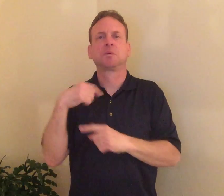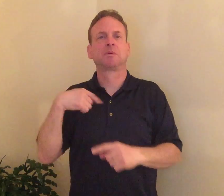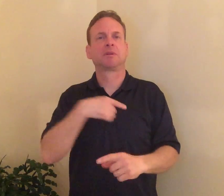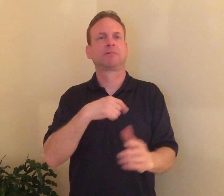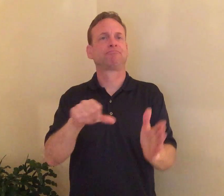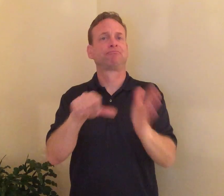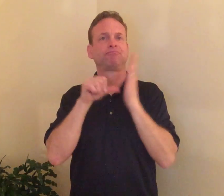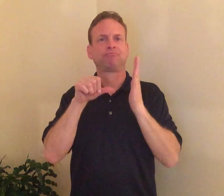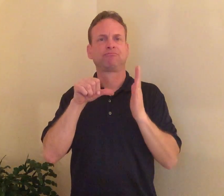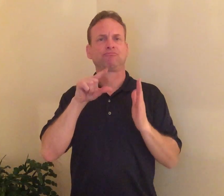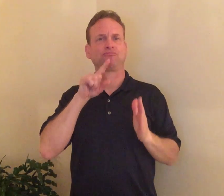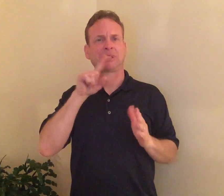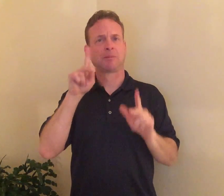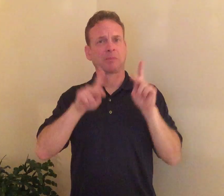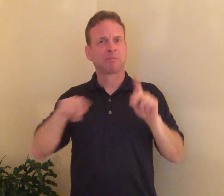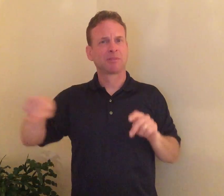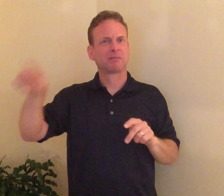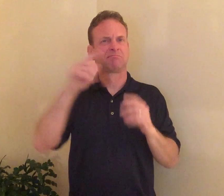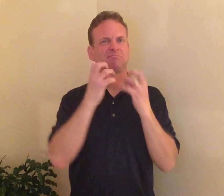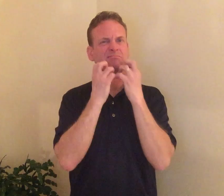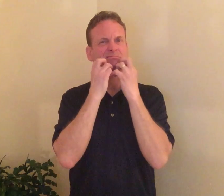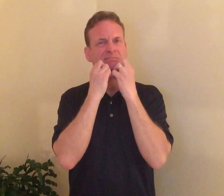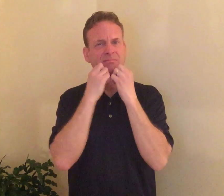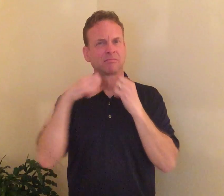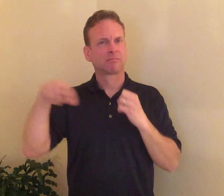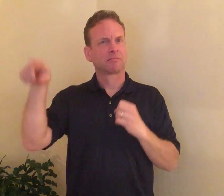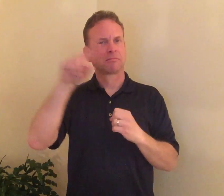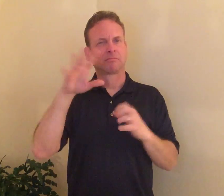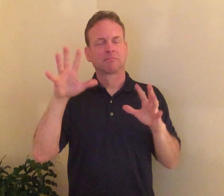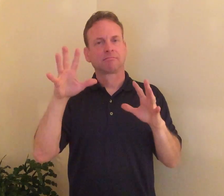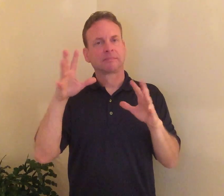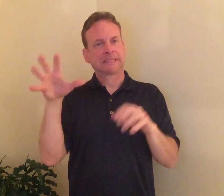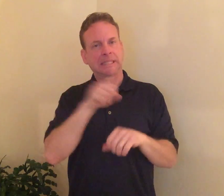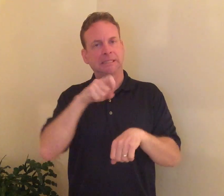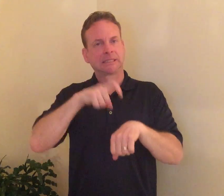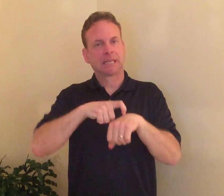We were impressed by how much people cared about participating, how much thought and